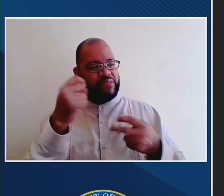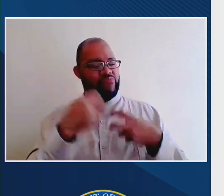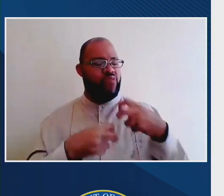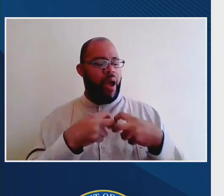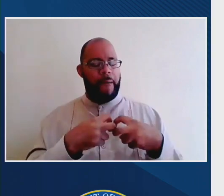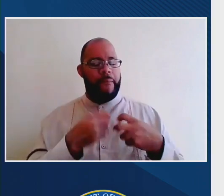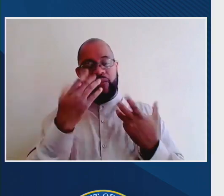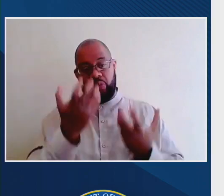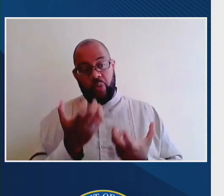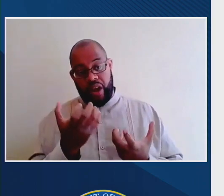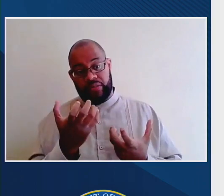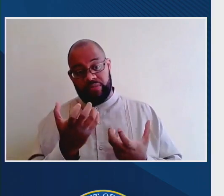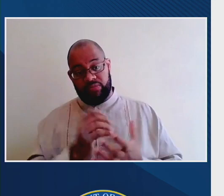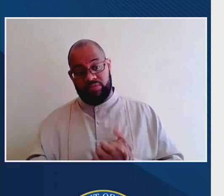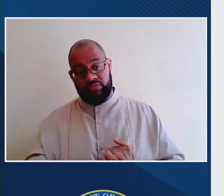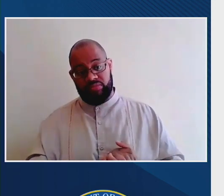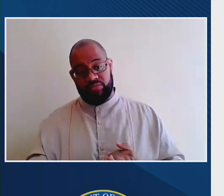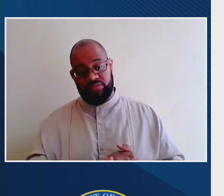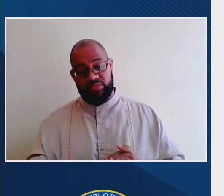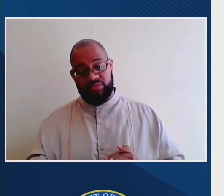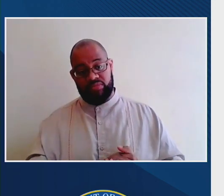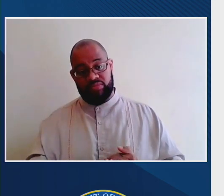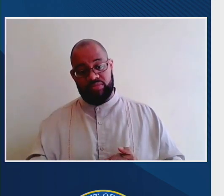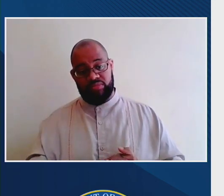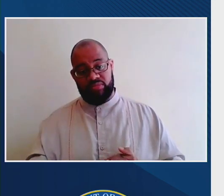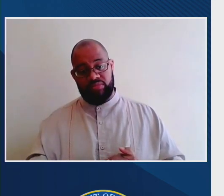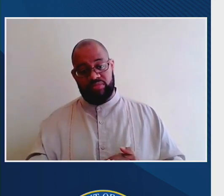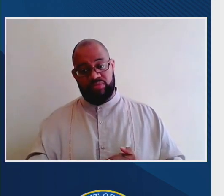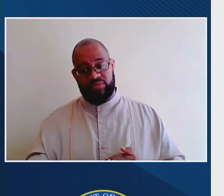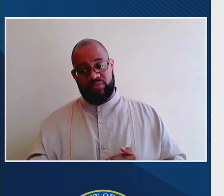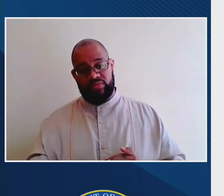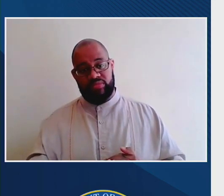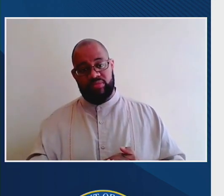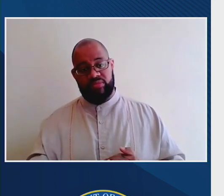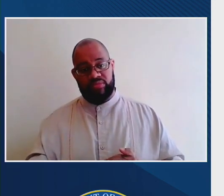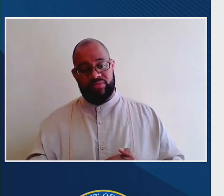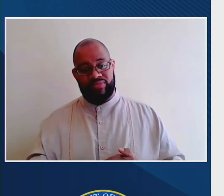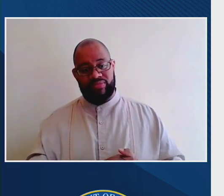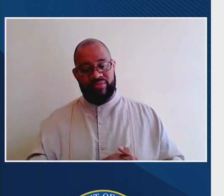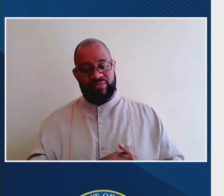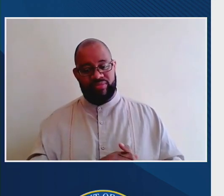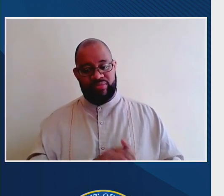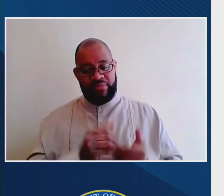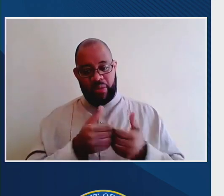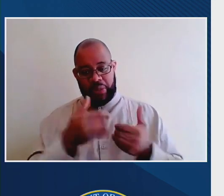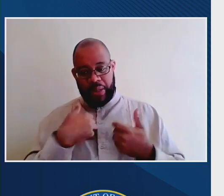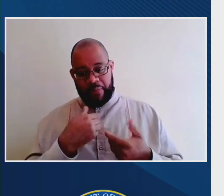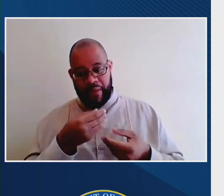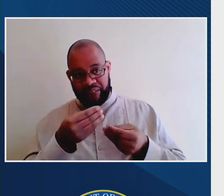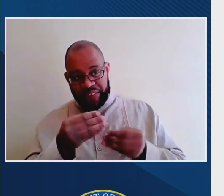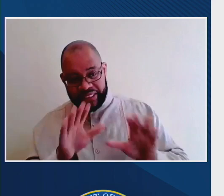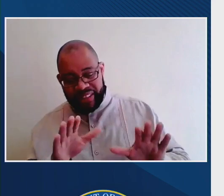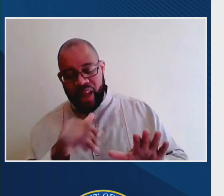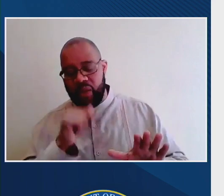to, sorry, I'm losing my feed. Sorry, okay, there we go. I don't think there's a problem with